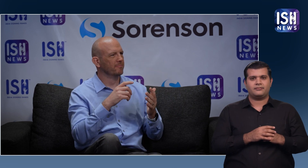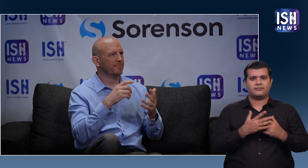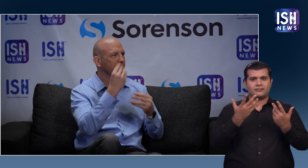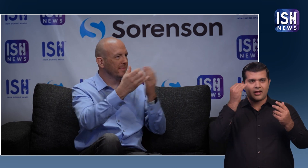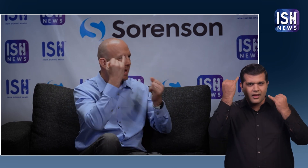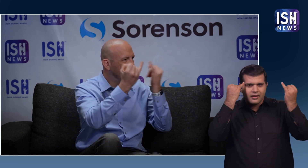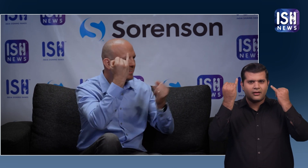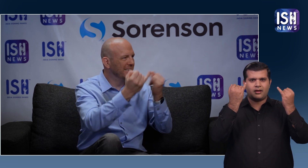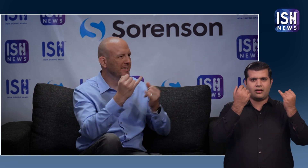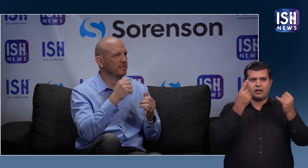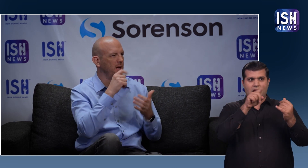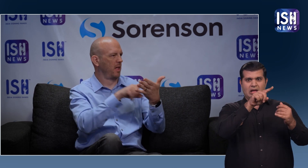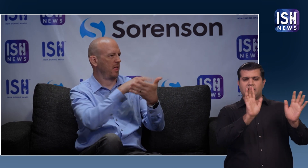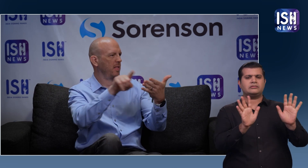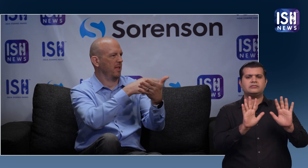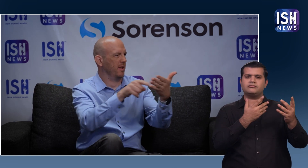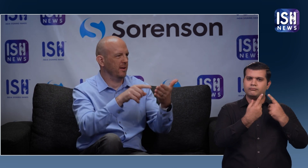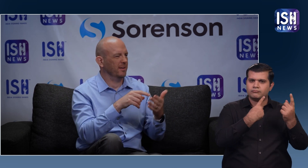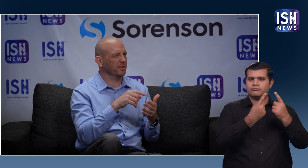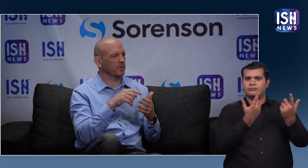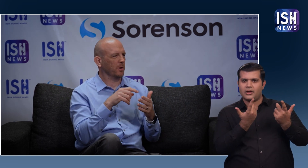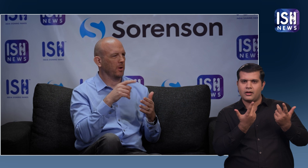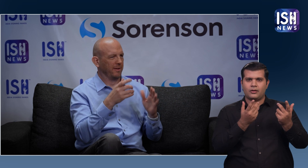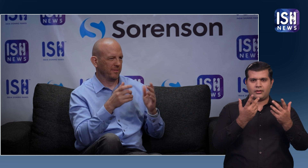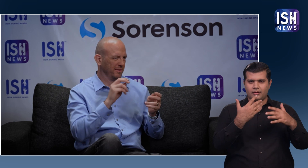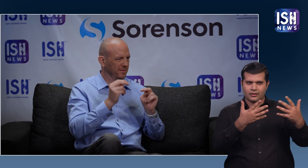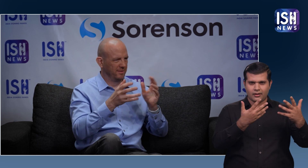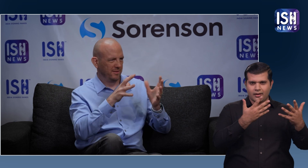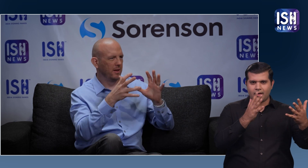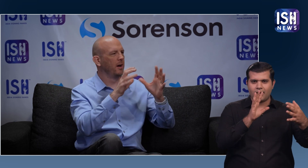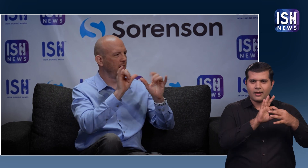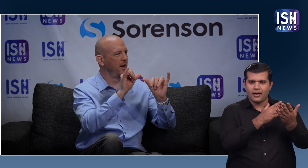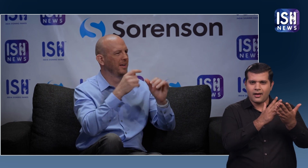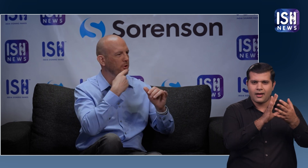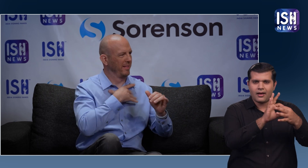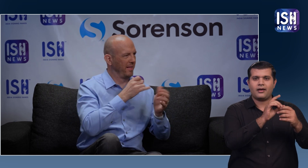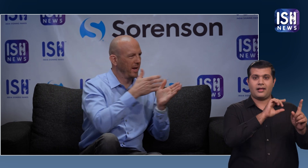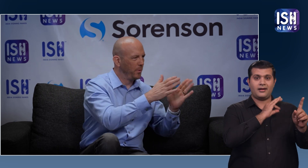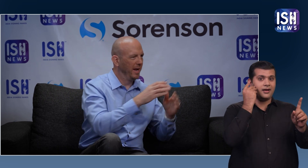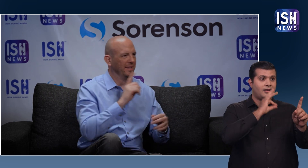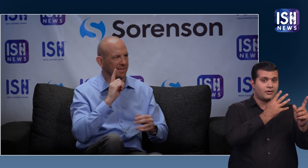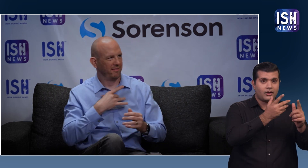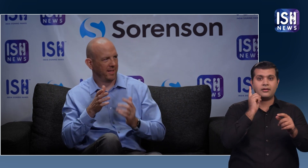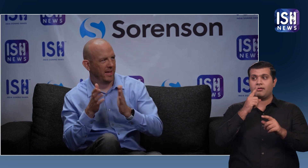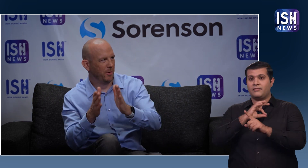Giving better ideas instead of critizing them. So, I had to adjust with the ways that hearing and Deaf people like.